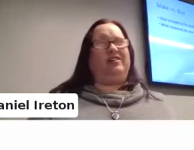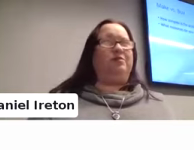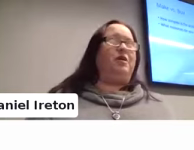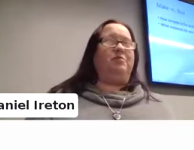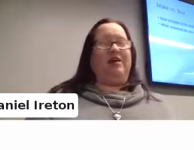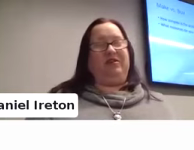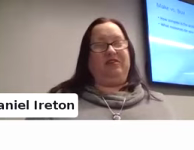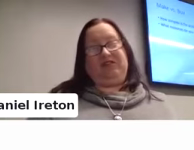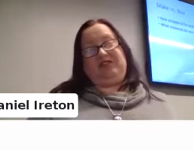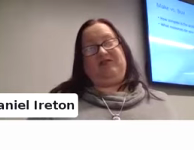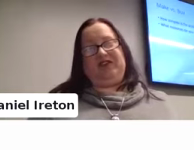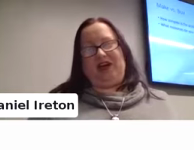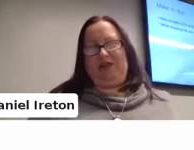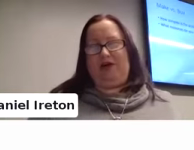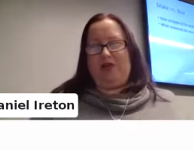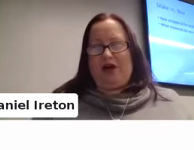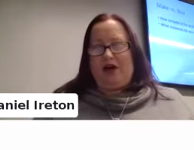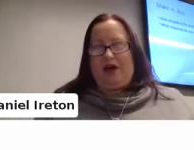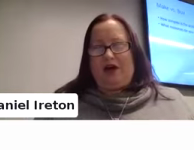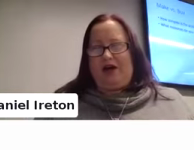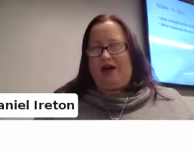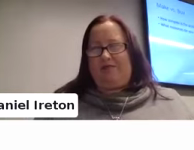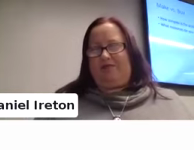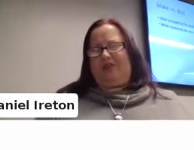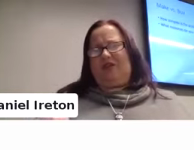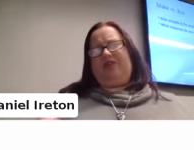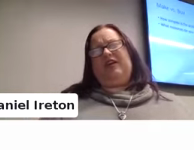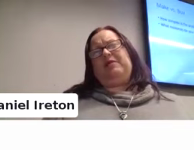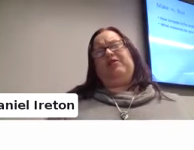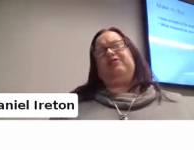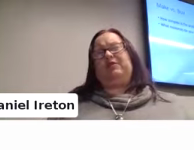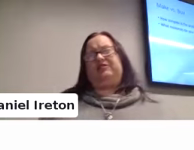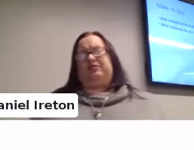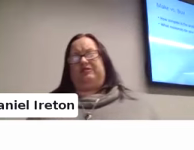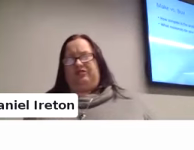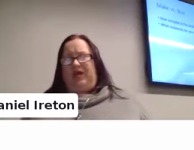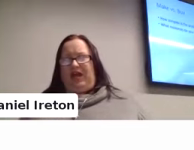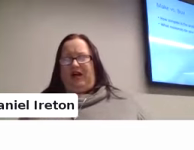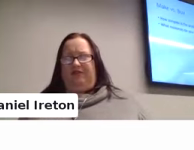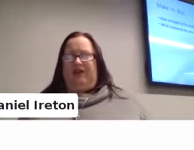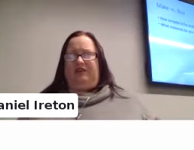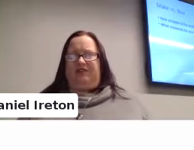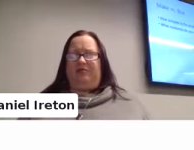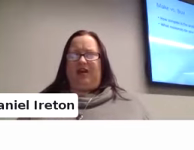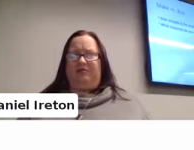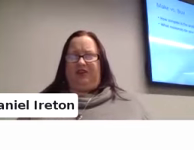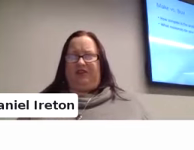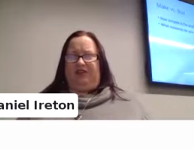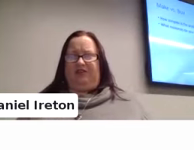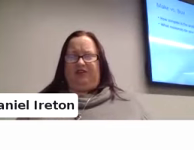We're trying to release some of our mods into the public domain so that others can use them. In meantime if you email us you might be able to send you stuff on the down low.